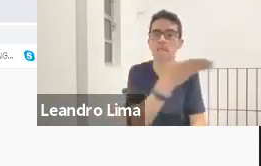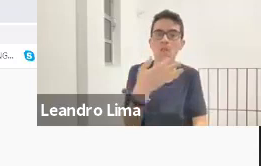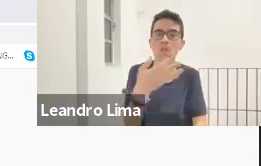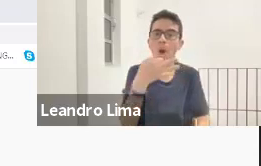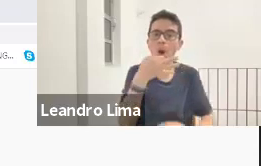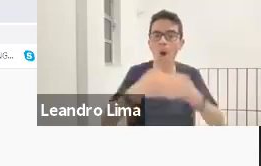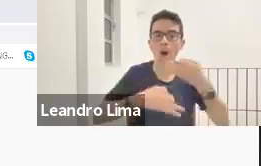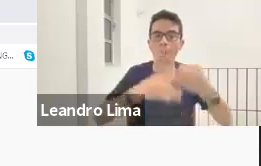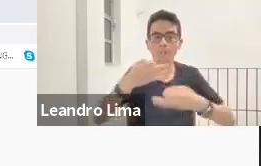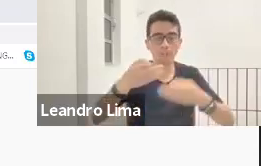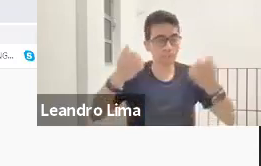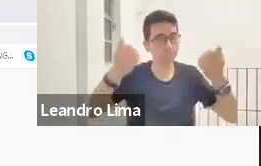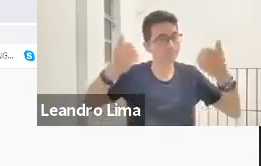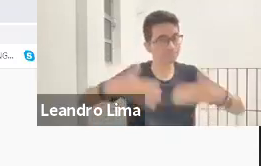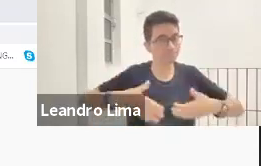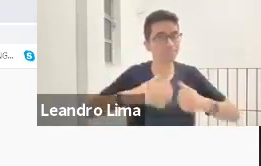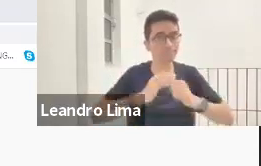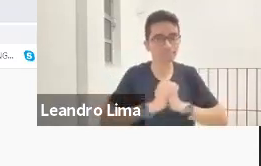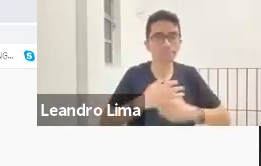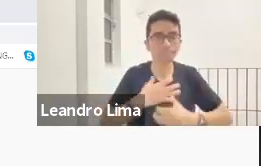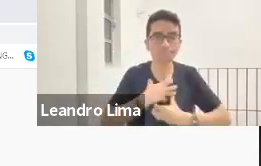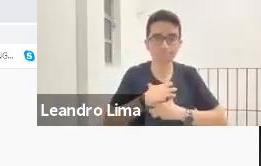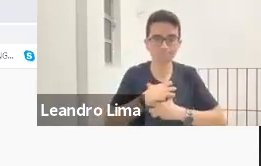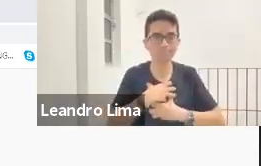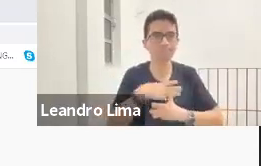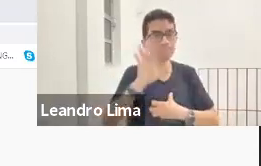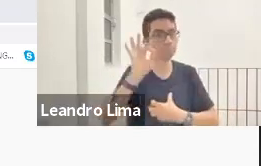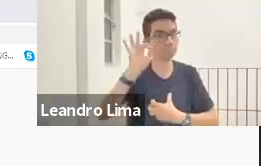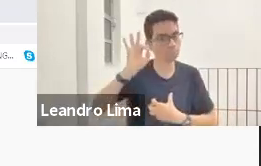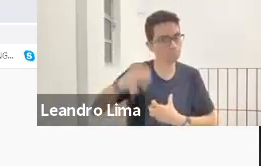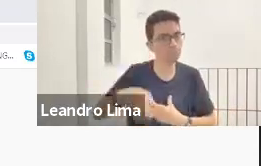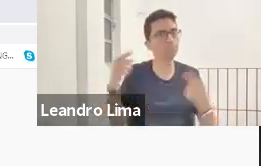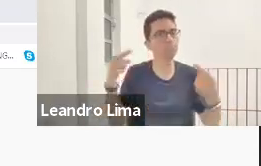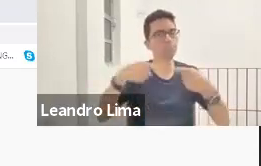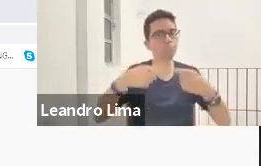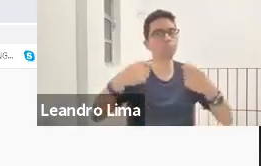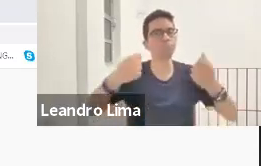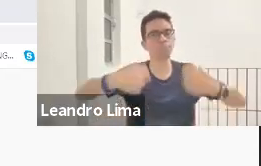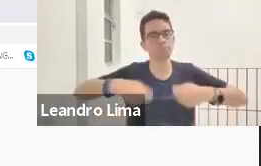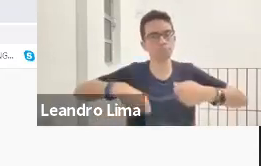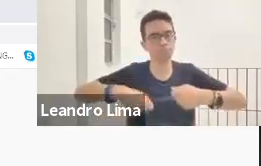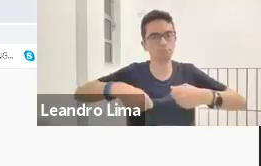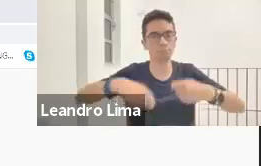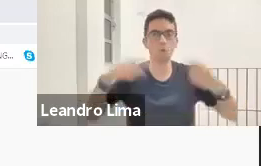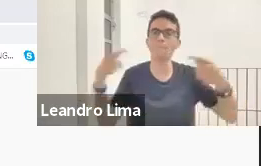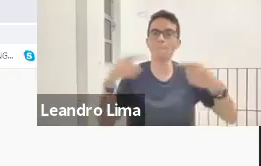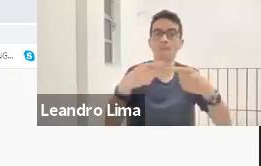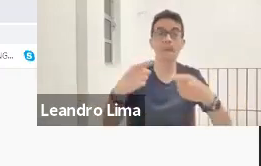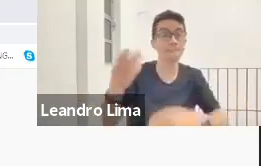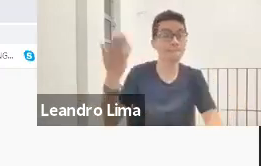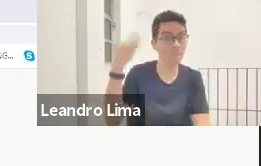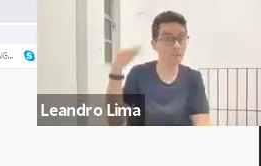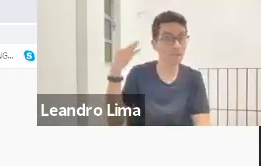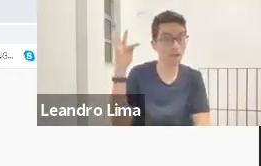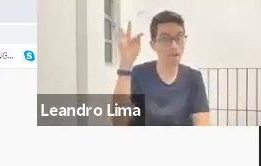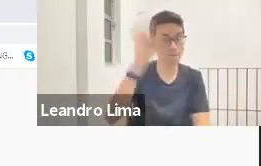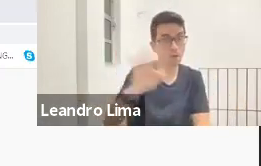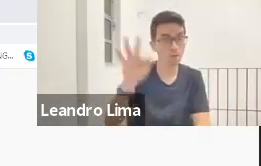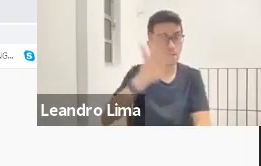and the right one is the one So there there you know those are two. o those